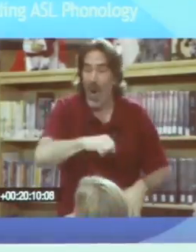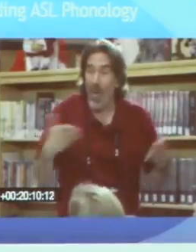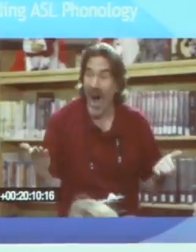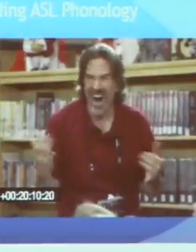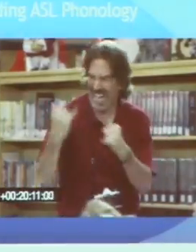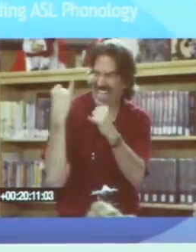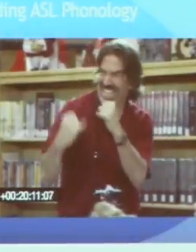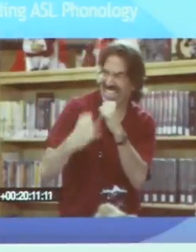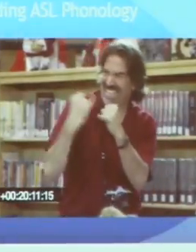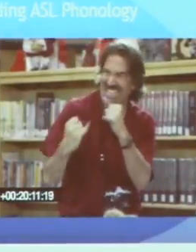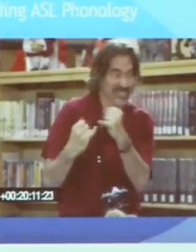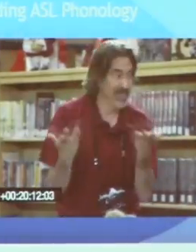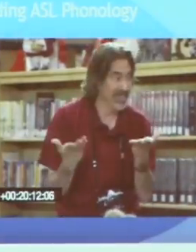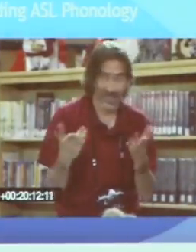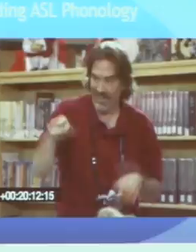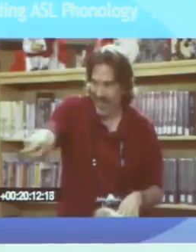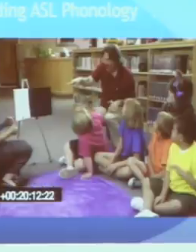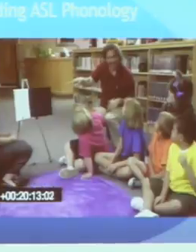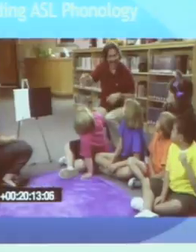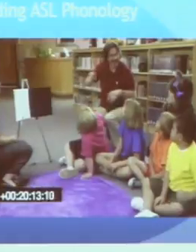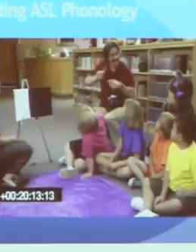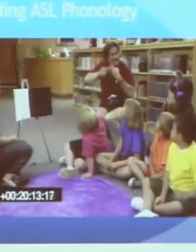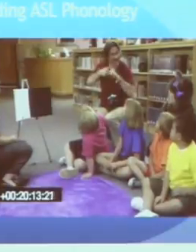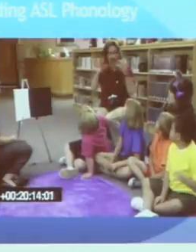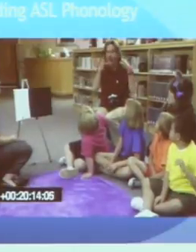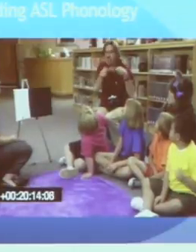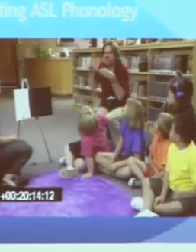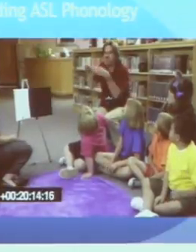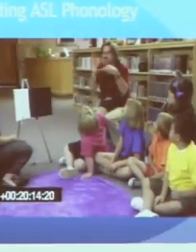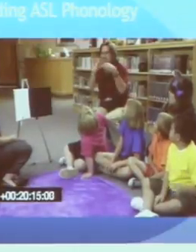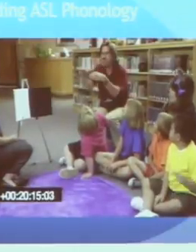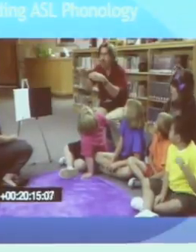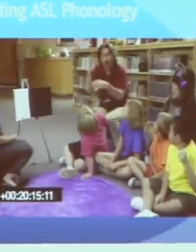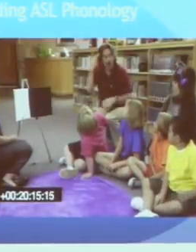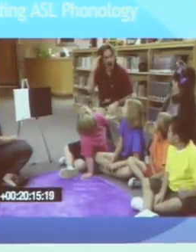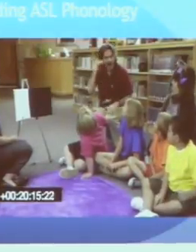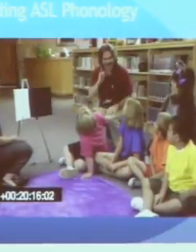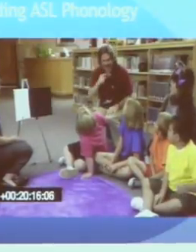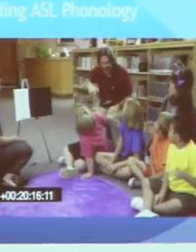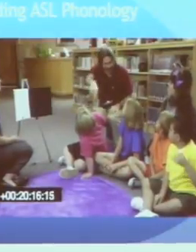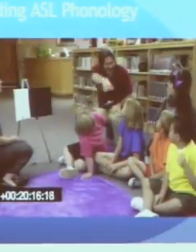I love the end of this story. Where all the friends went off together,